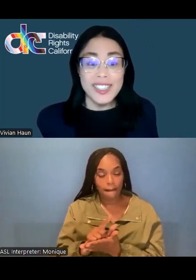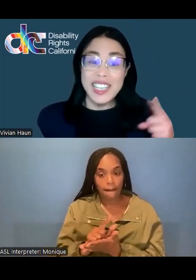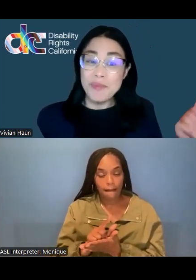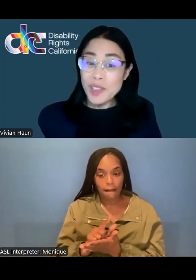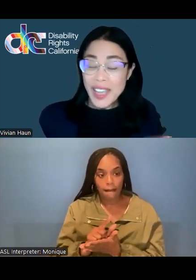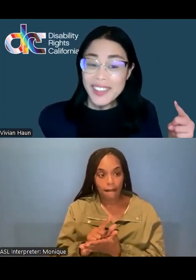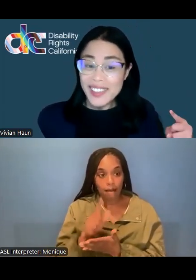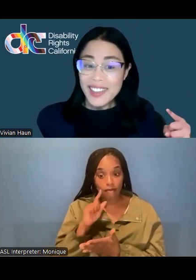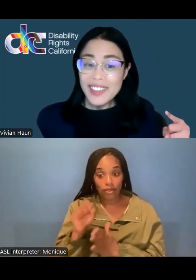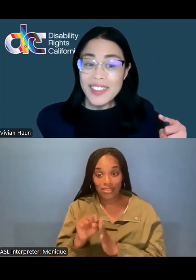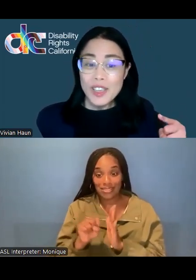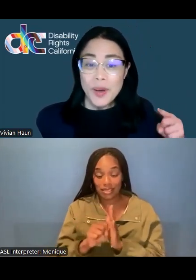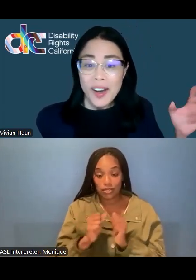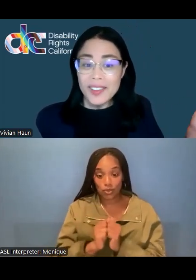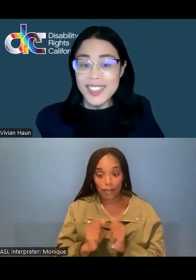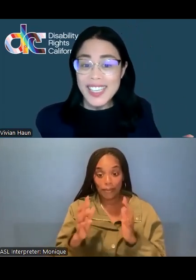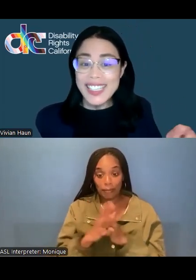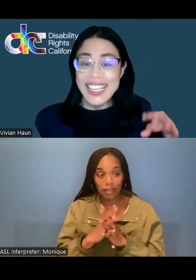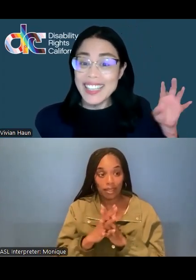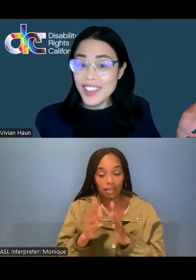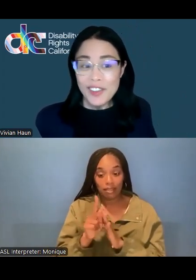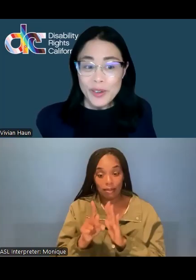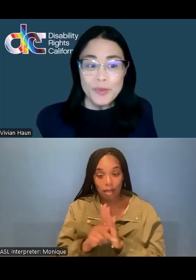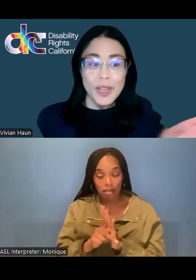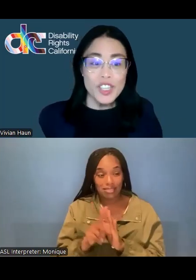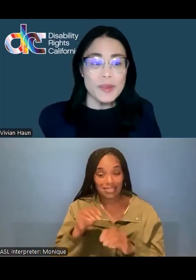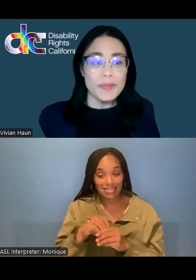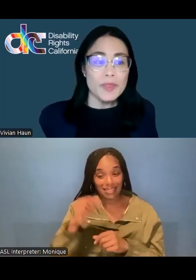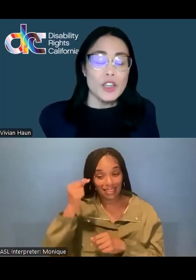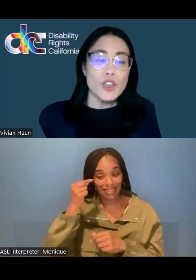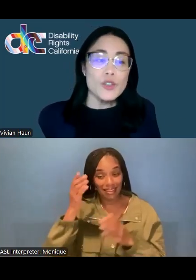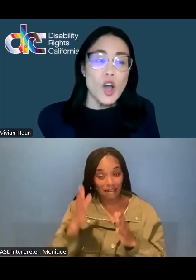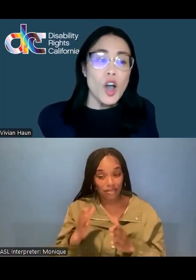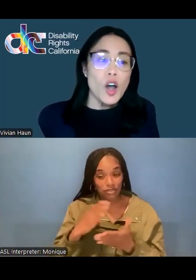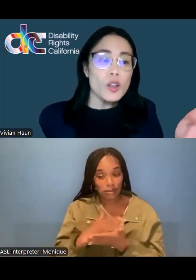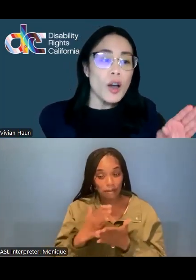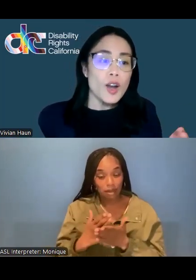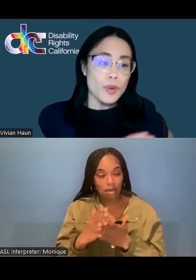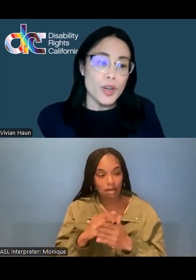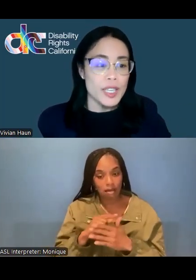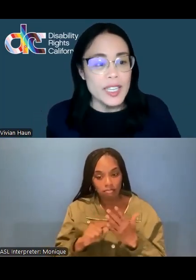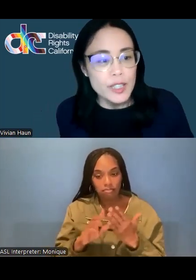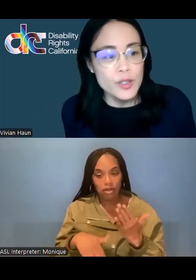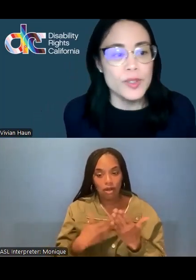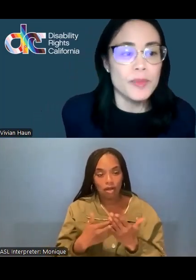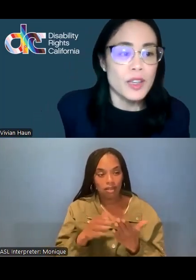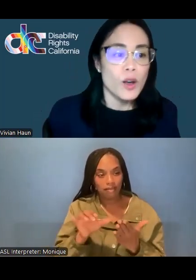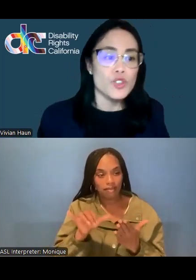to implement the policies in the governor's budget? Those all are put into something called